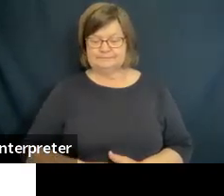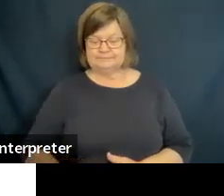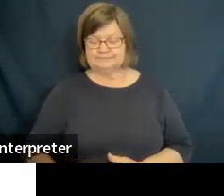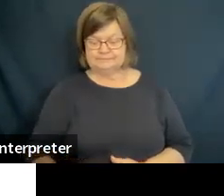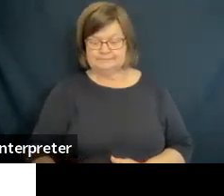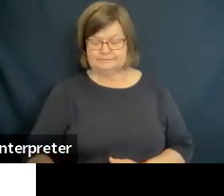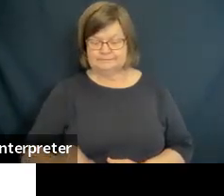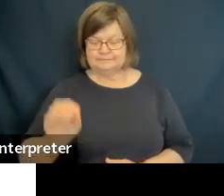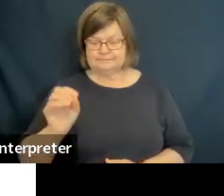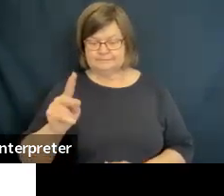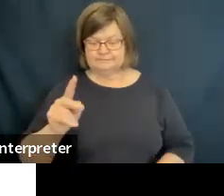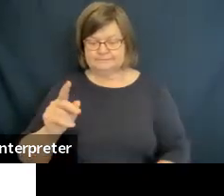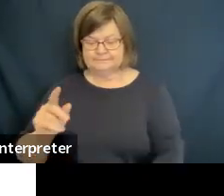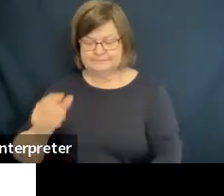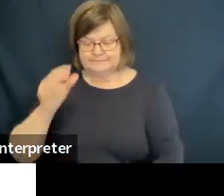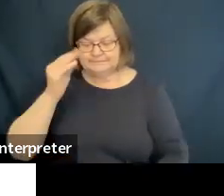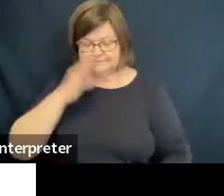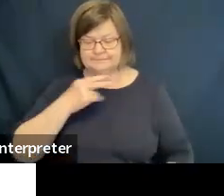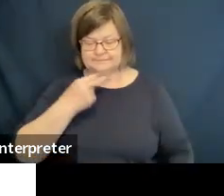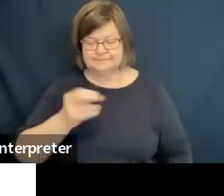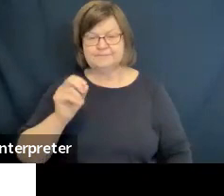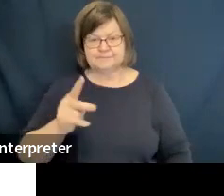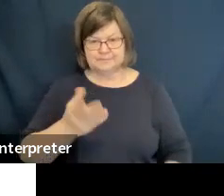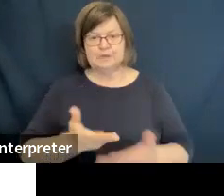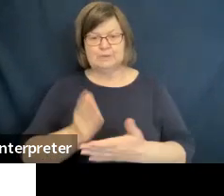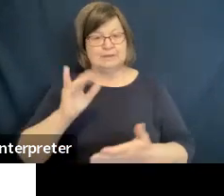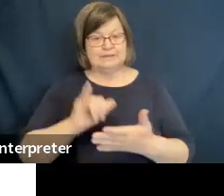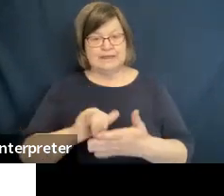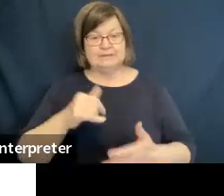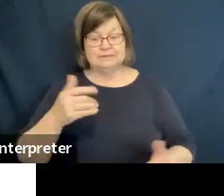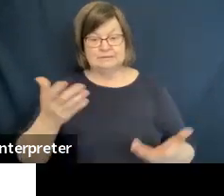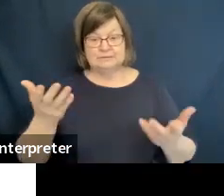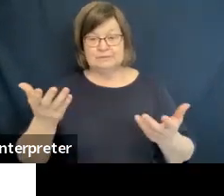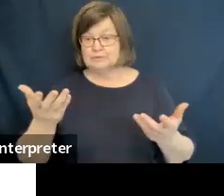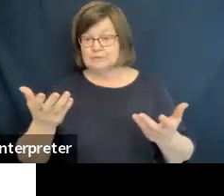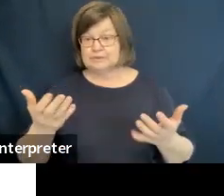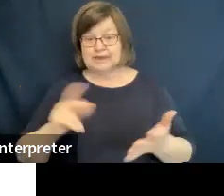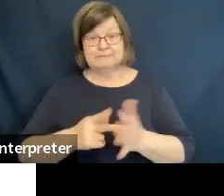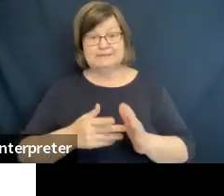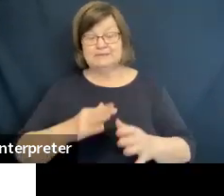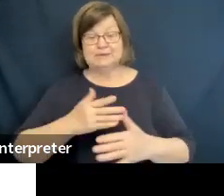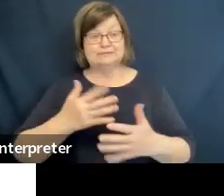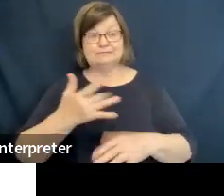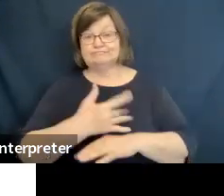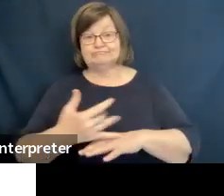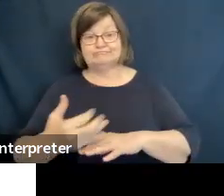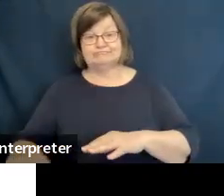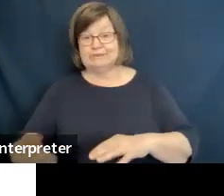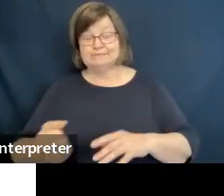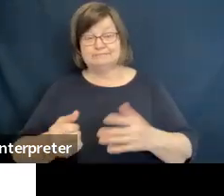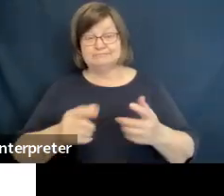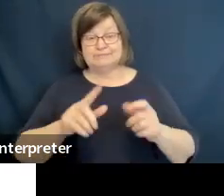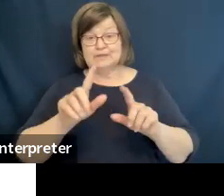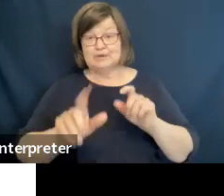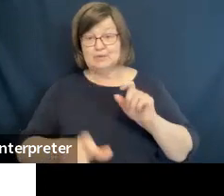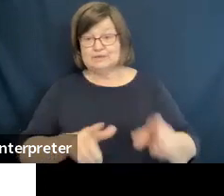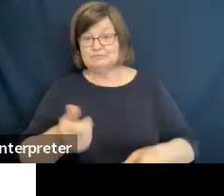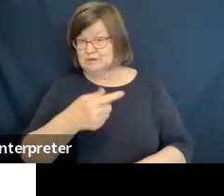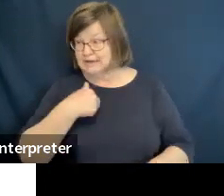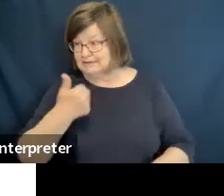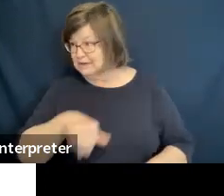All right. We have run to the end of the questions that people have. If you have any more questions,